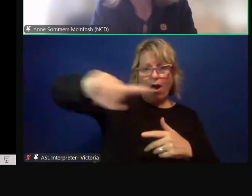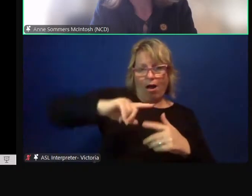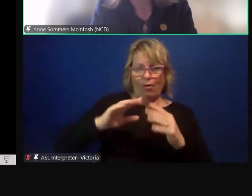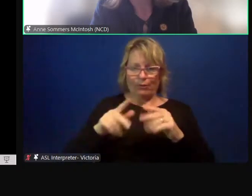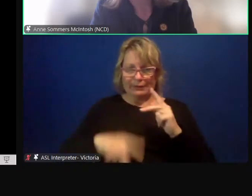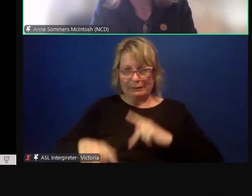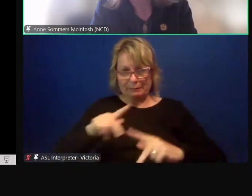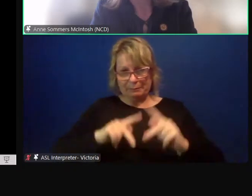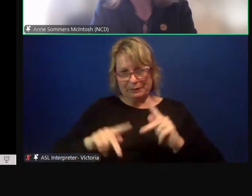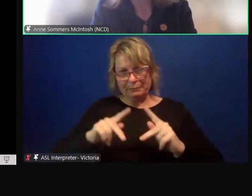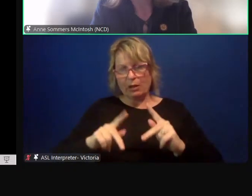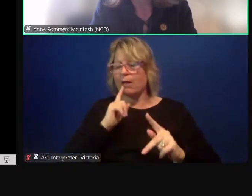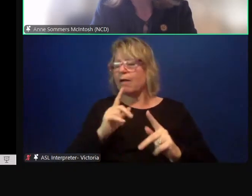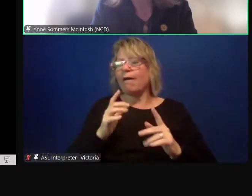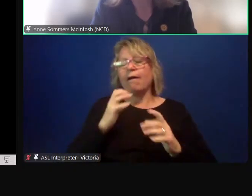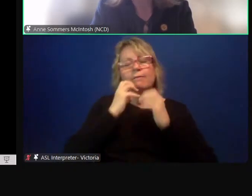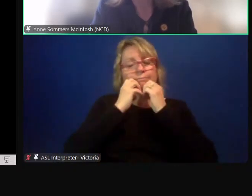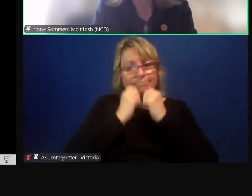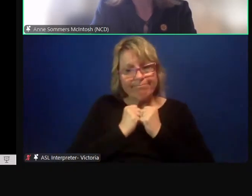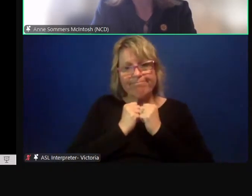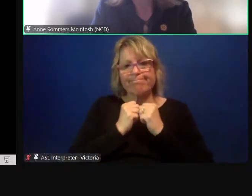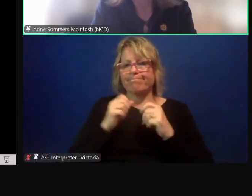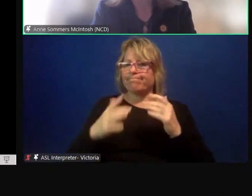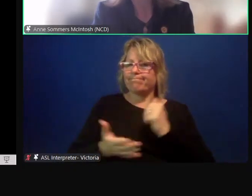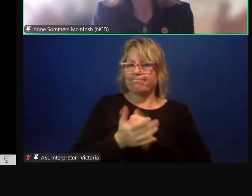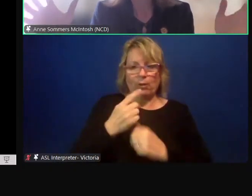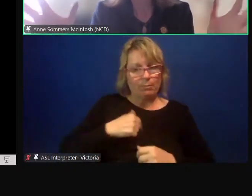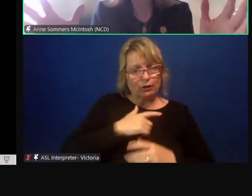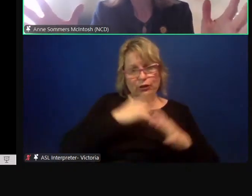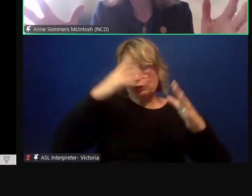invaluable in helping us, particularly not only determine the kitchen sink of